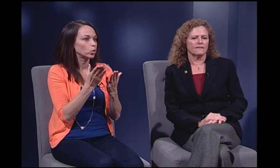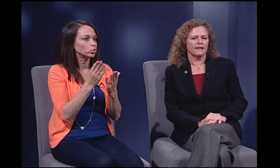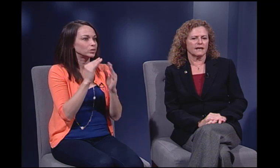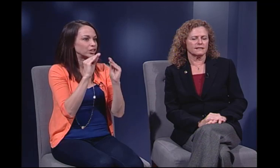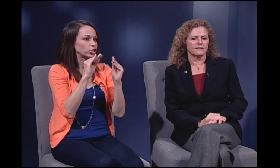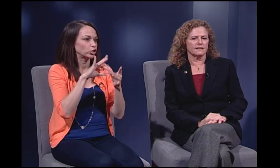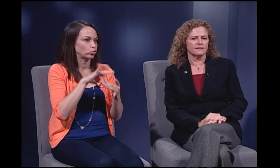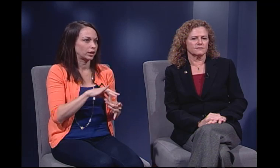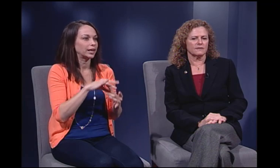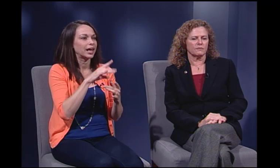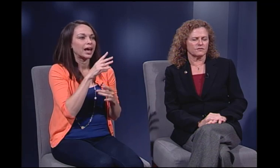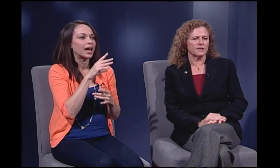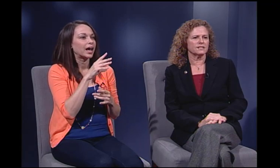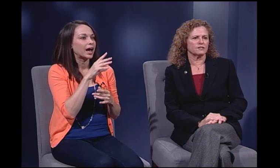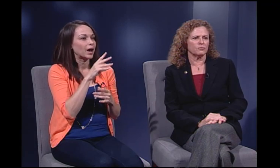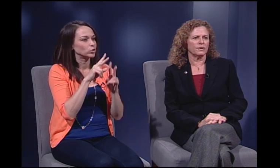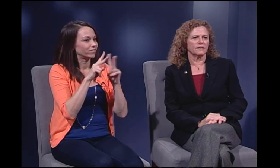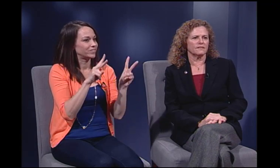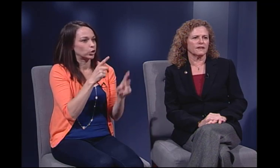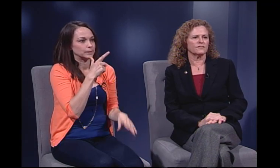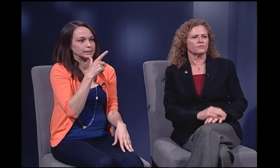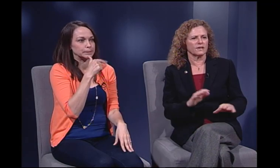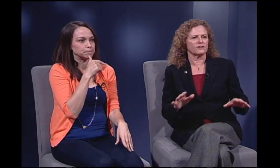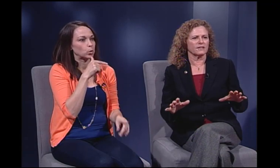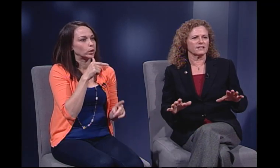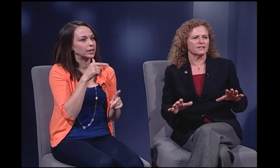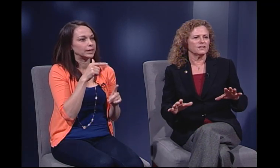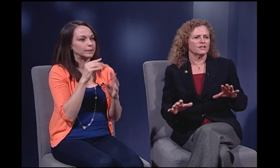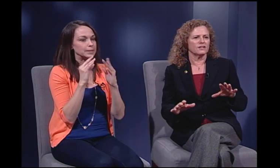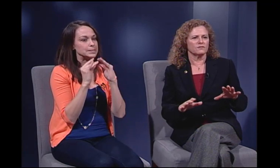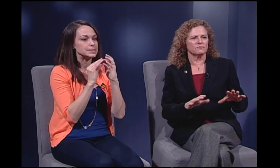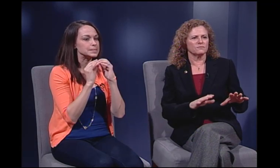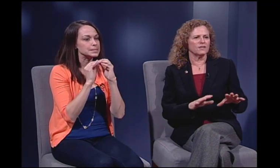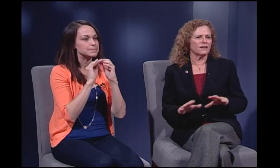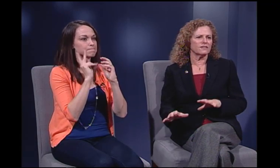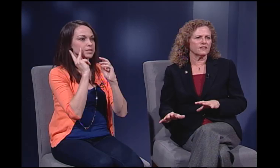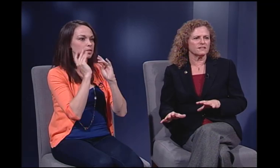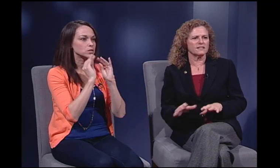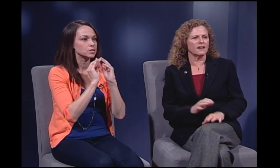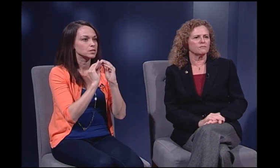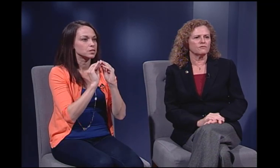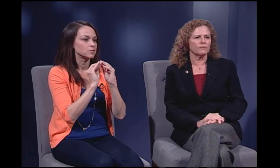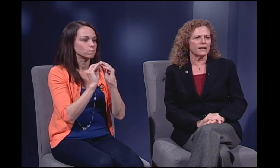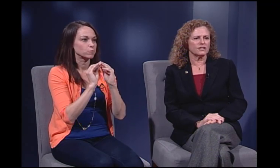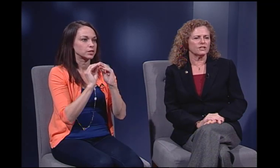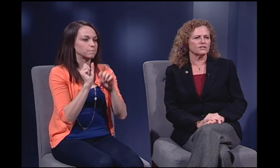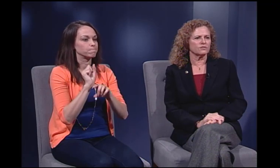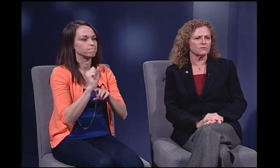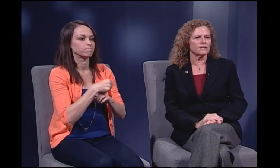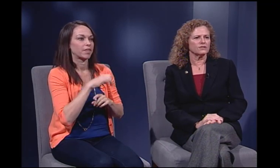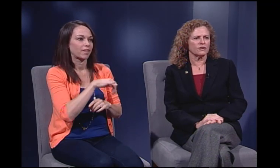that I was very disappointed that the rhetoric knocked things down before we had a chance to really talk